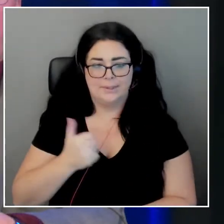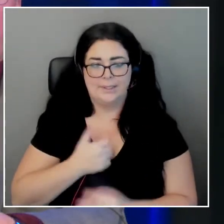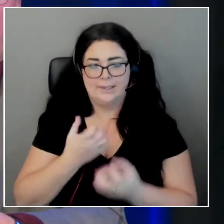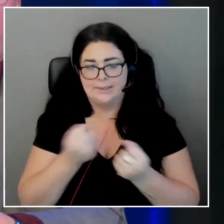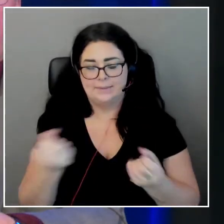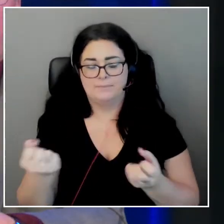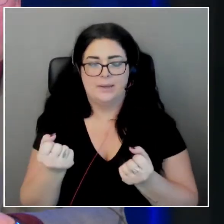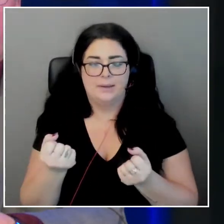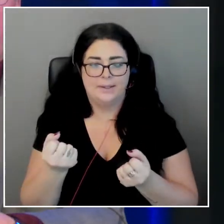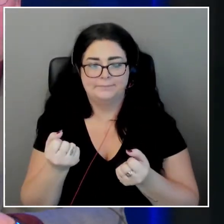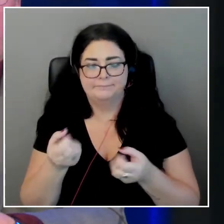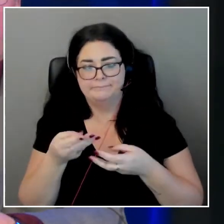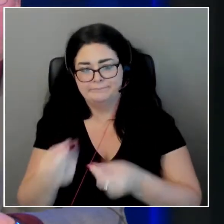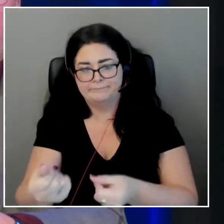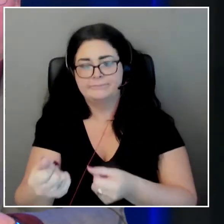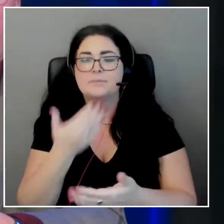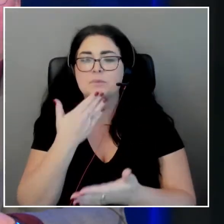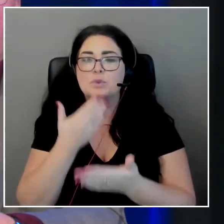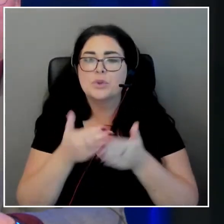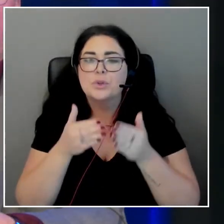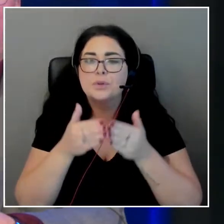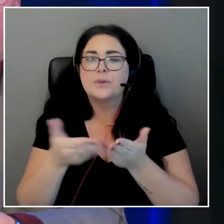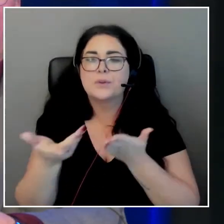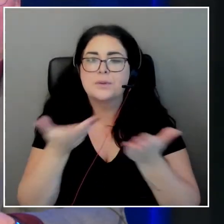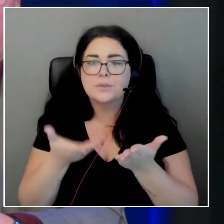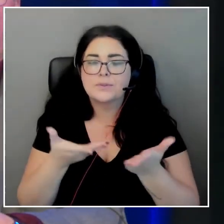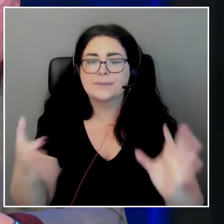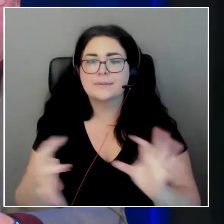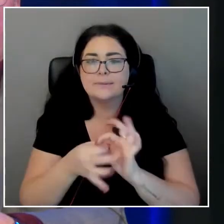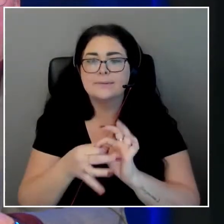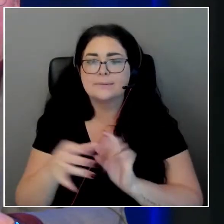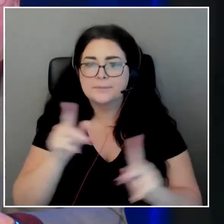connects people, goods, and services in support of the regional economy.